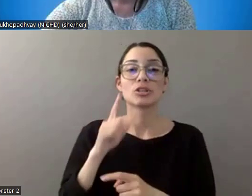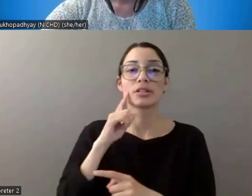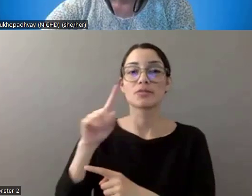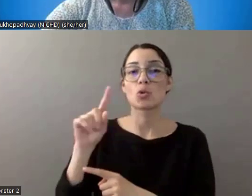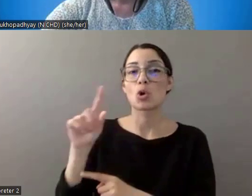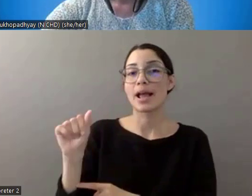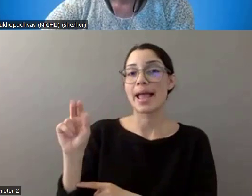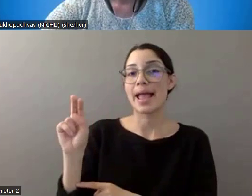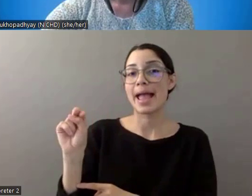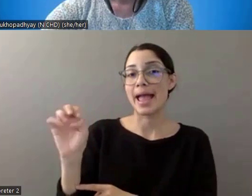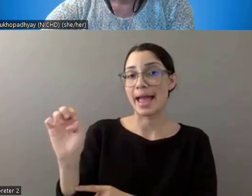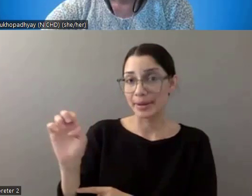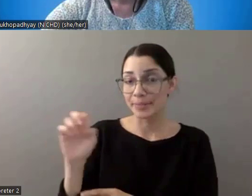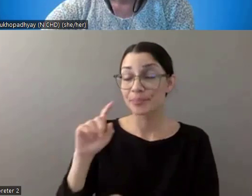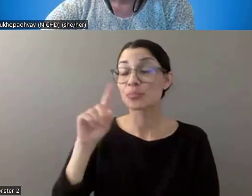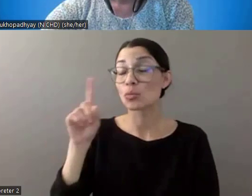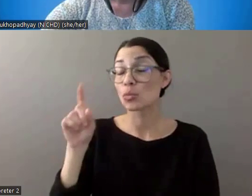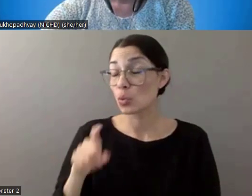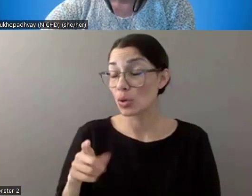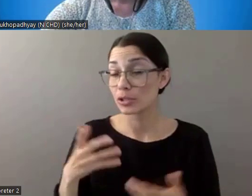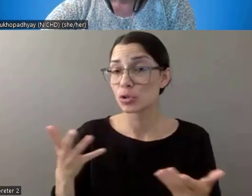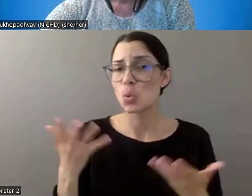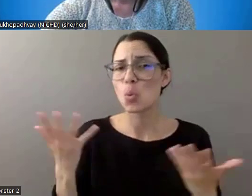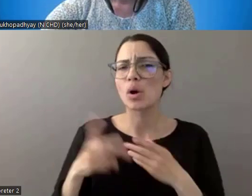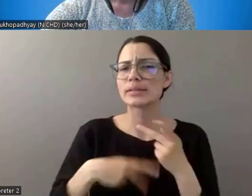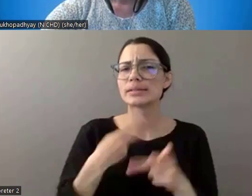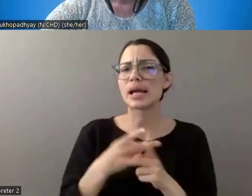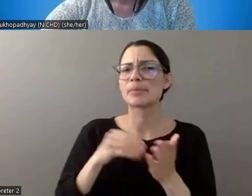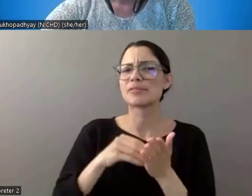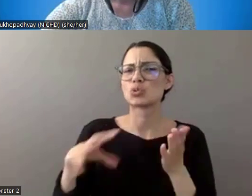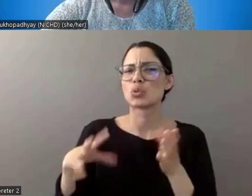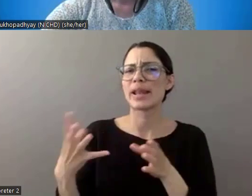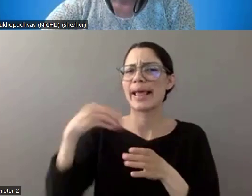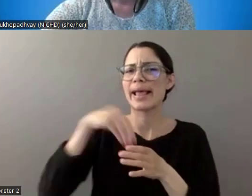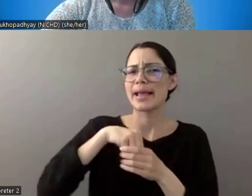And the question is "What type of student engagement do reviewers want for the award?"